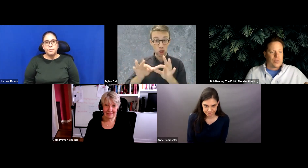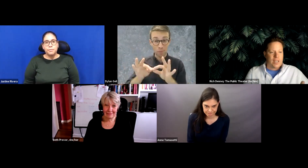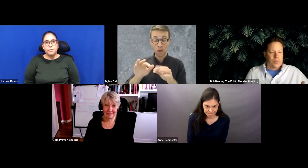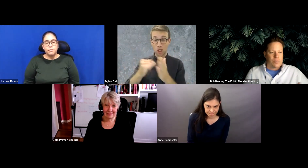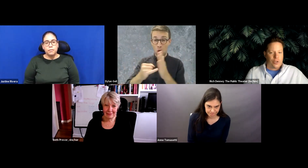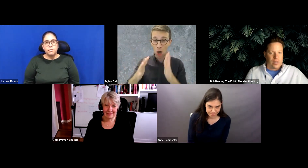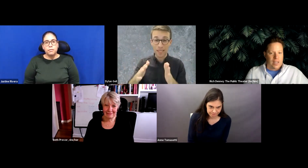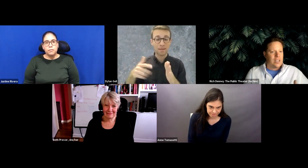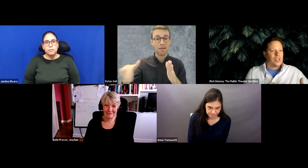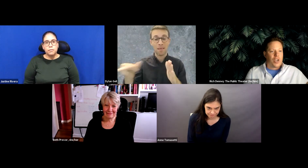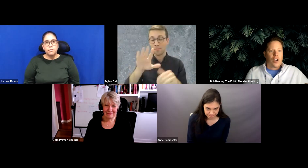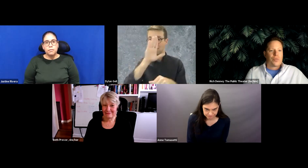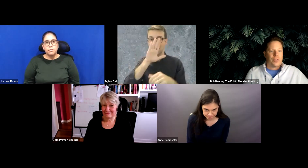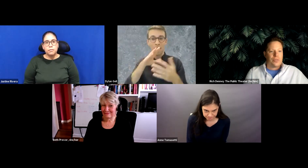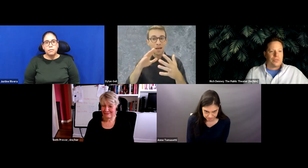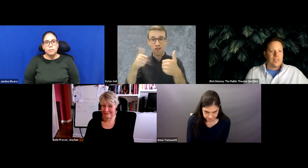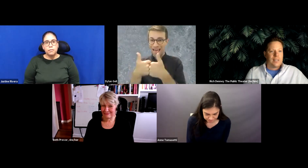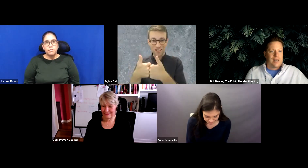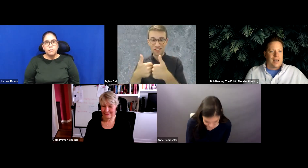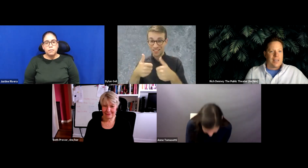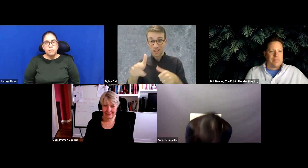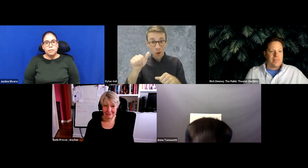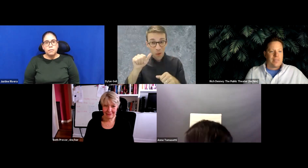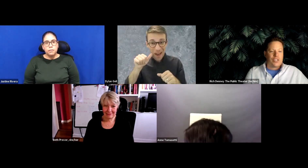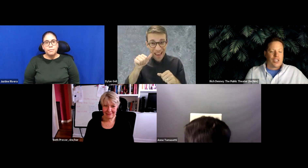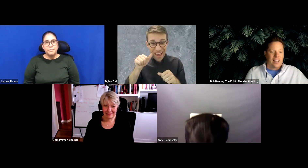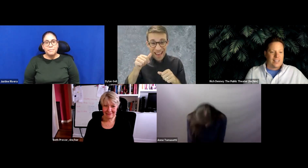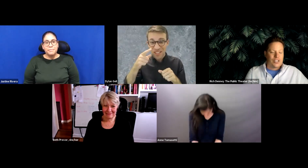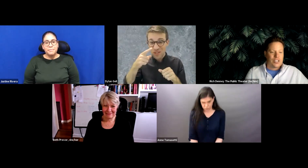just wanna take a moment for you to talk through this challenge